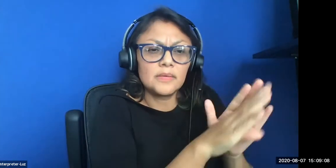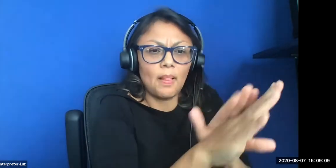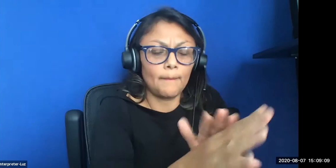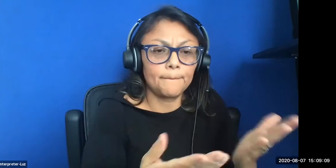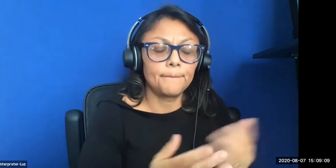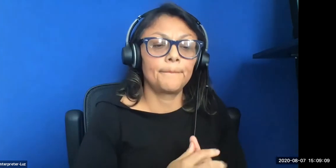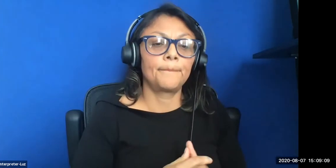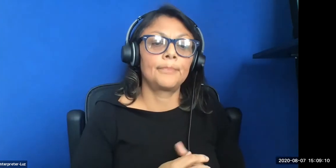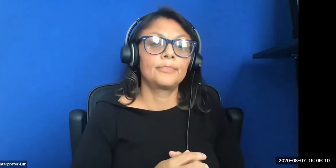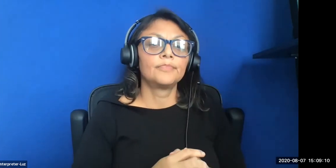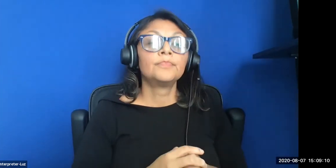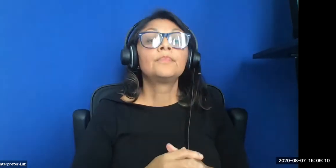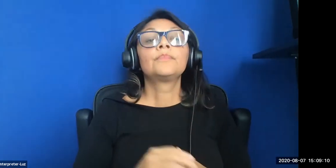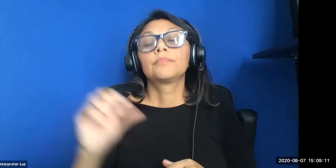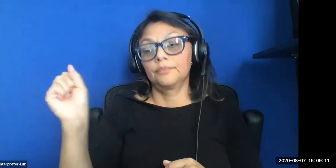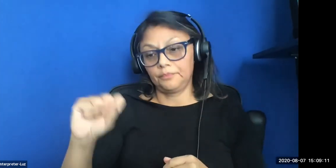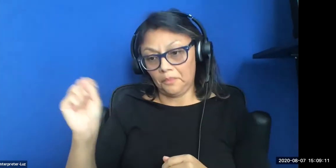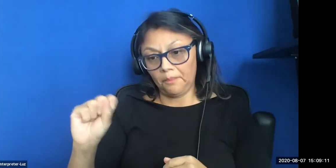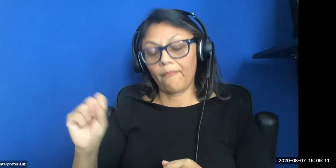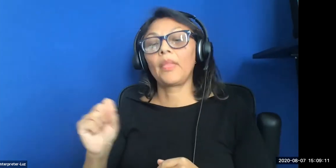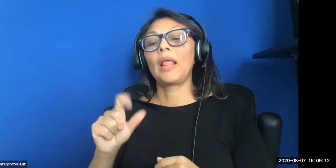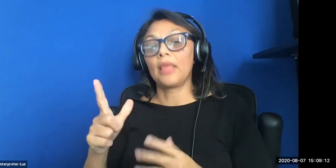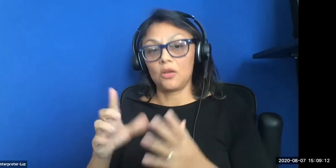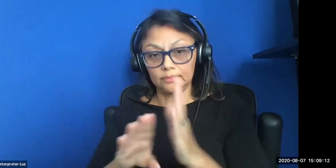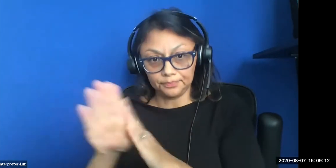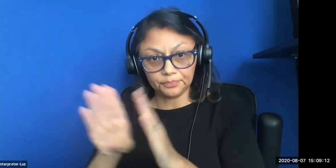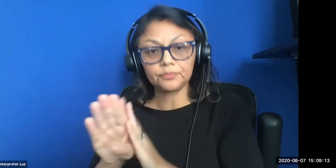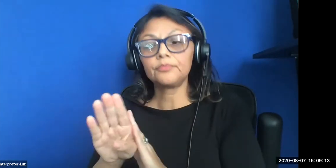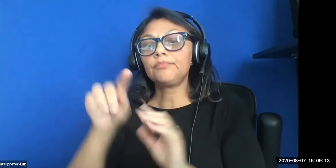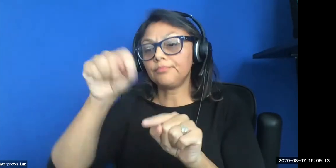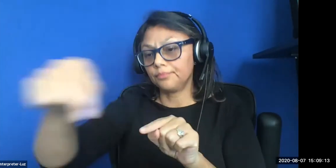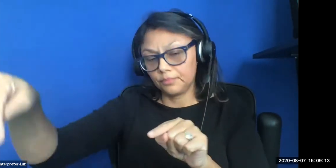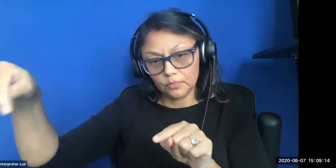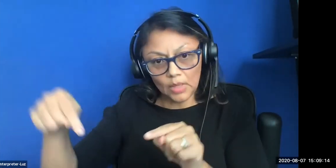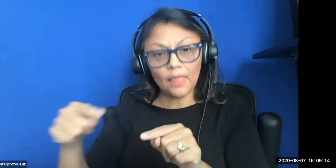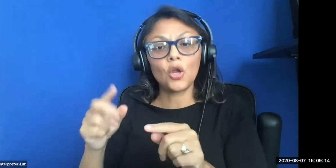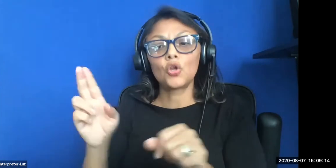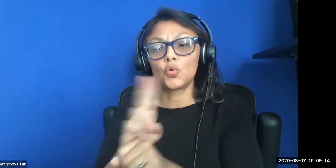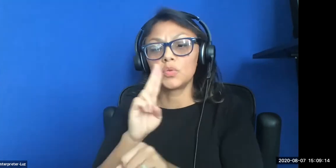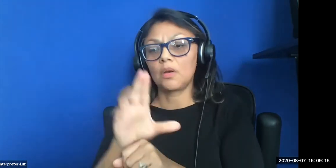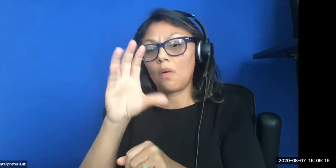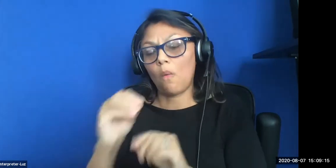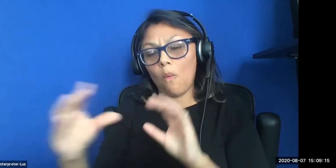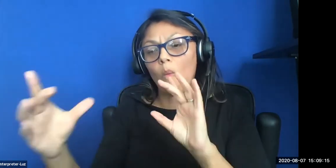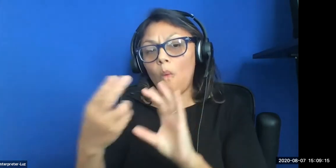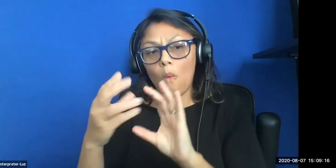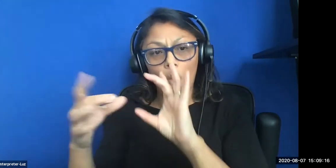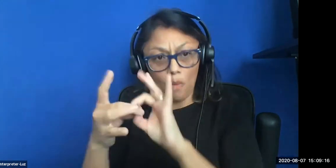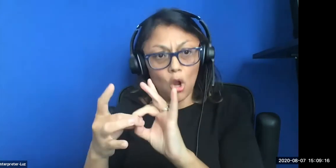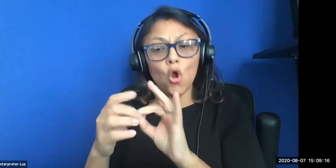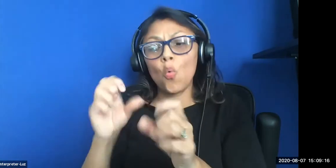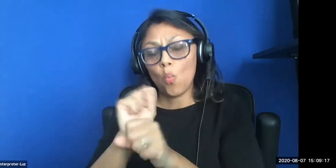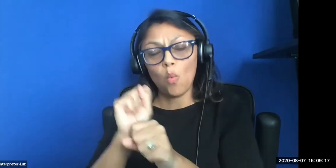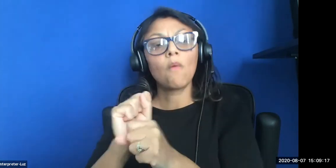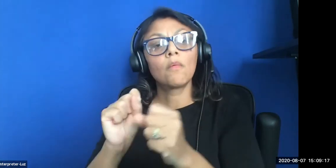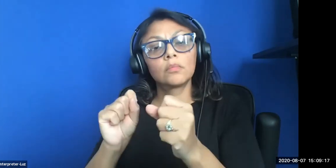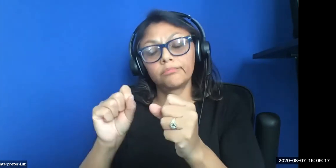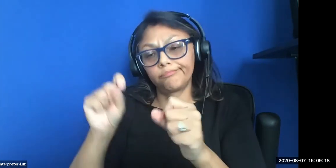Channelle Charest: Yeah, so they actually are being developed through bitwise and then we are using our cohort program as a means of doing workforce development at the same time.